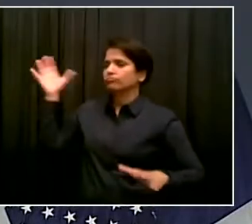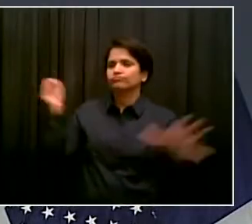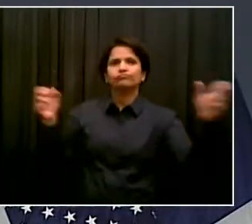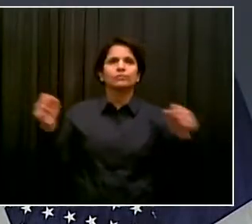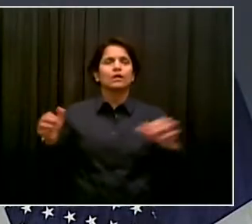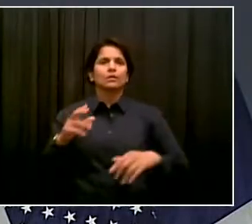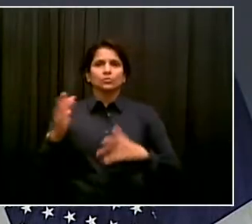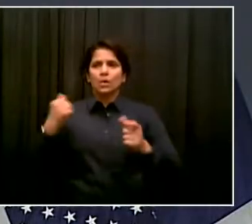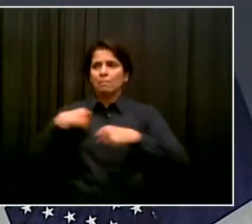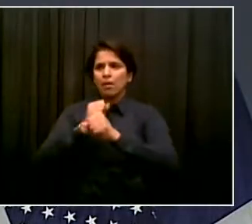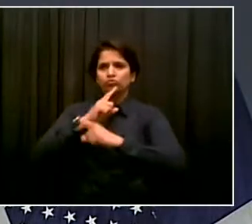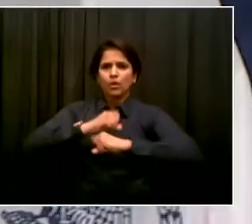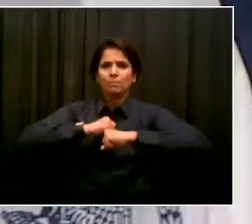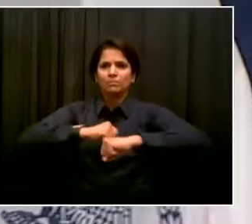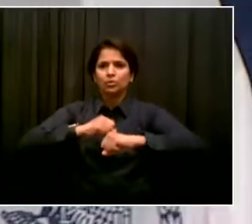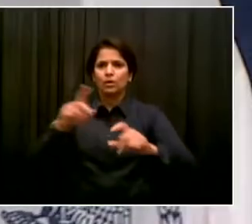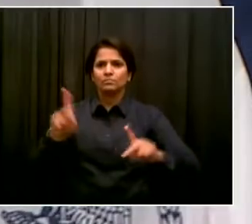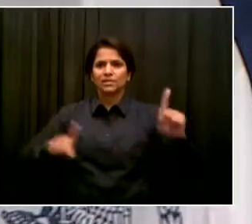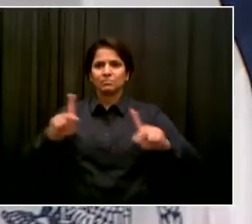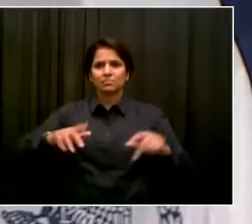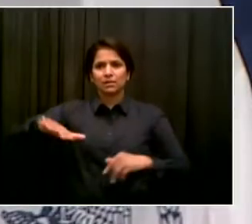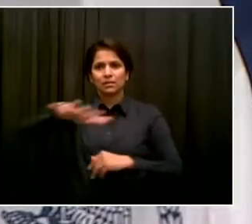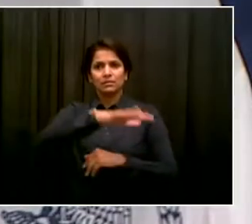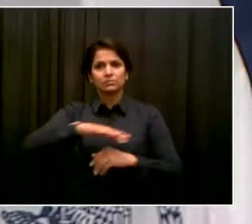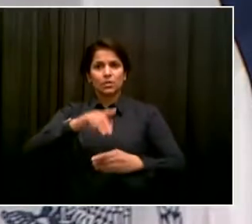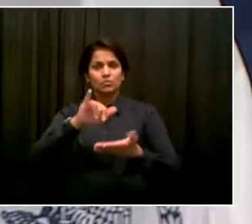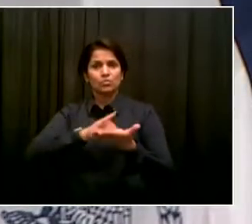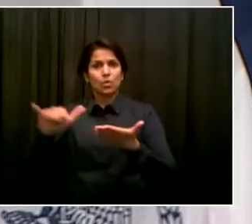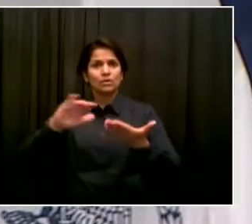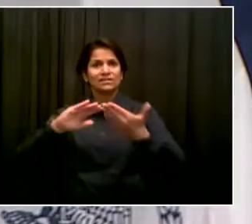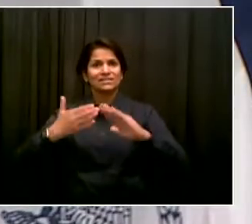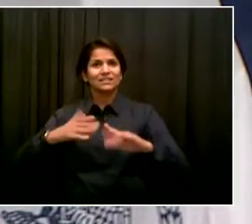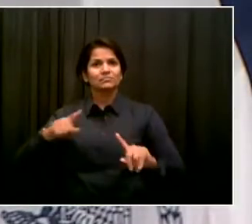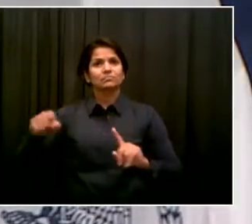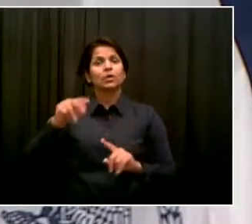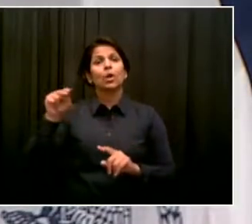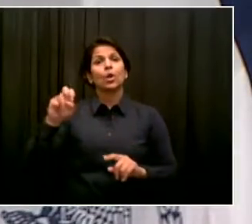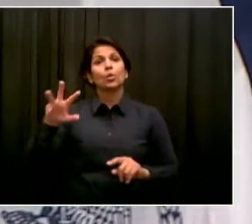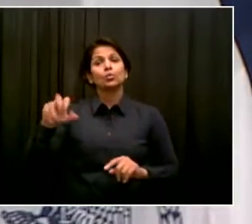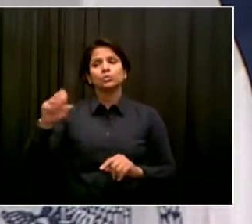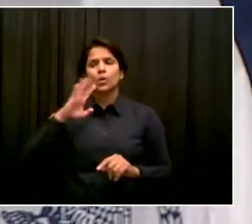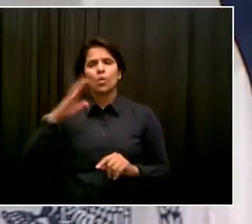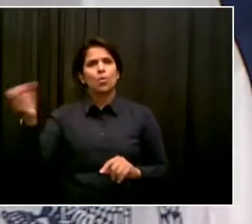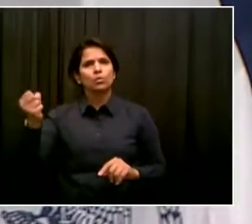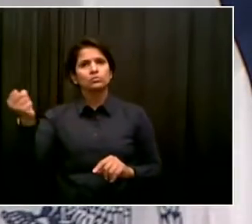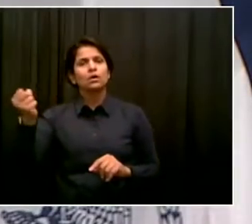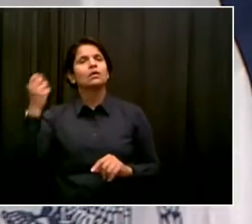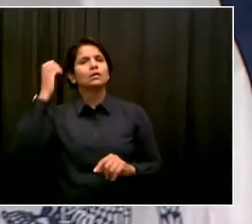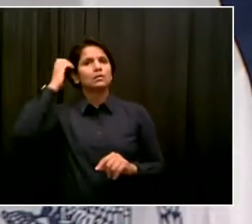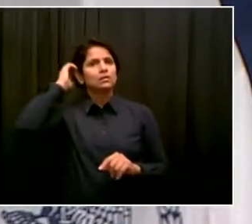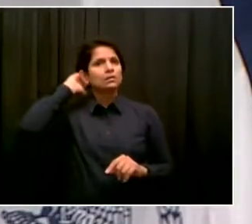THE CITY. THANK YOU VERY MUCH, CHIEF. WE'LL HOLD UP ON OUR COLLEAGUES